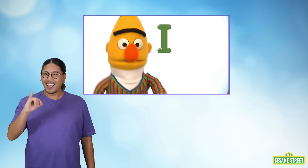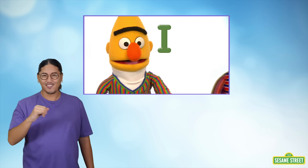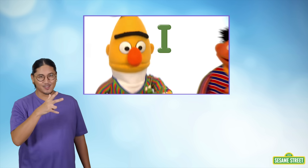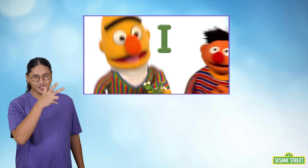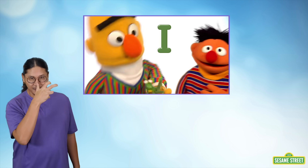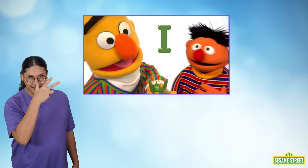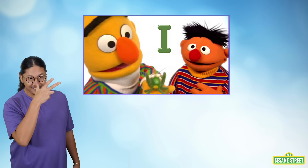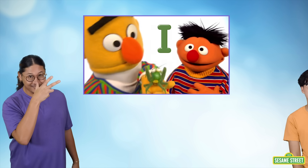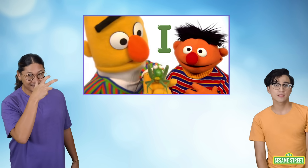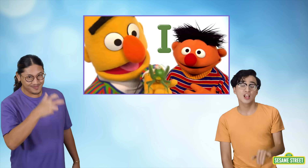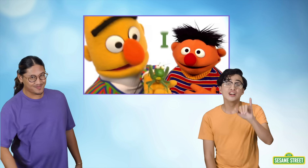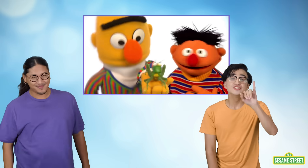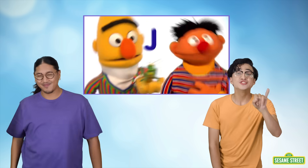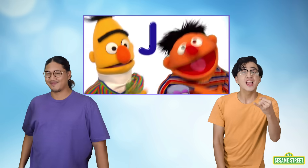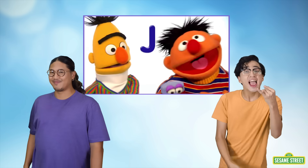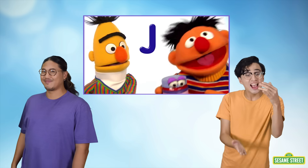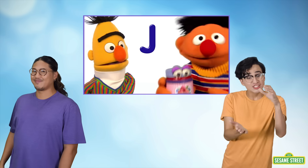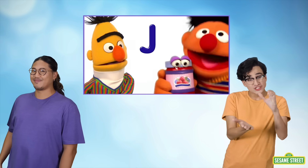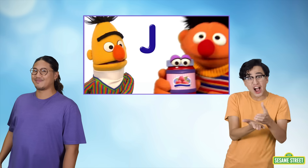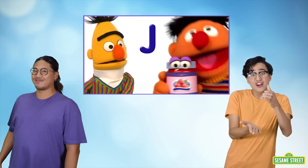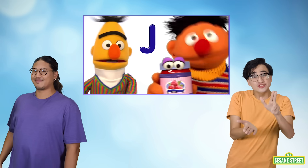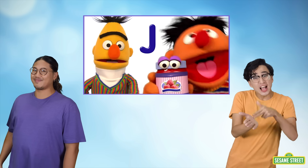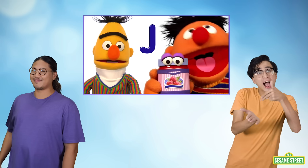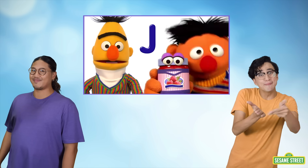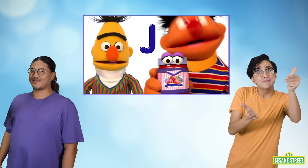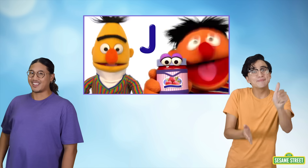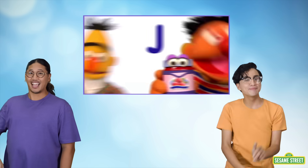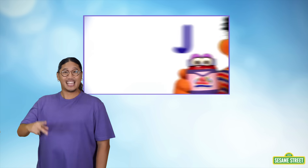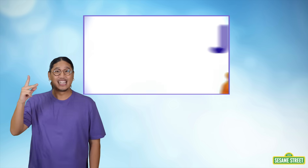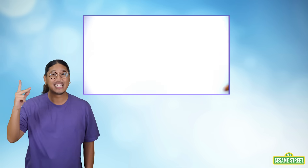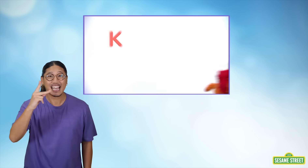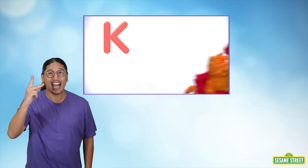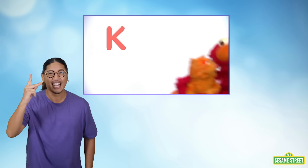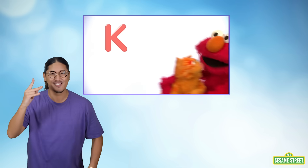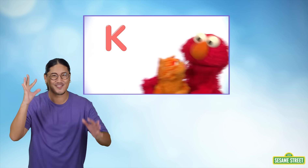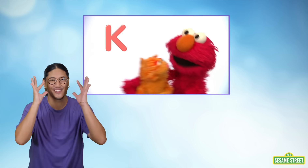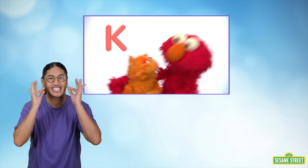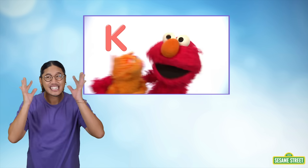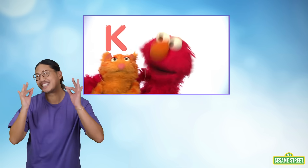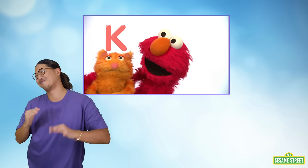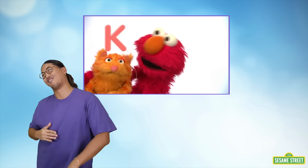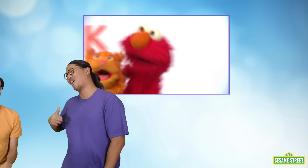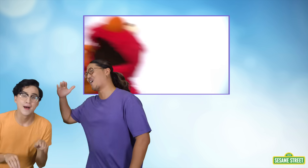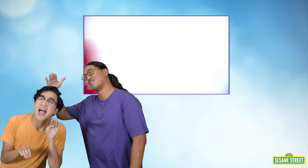I is for insect J, jar of jam K is for kitten